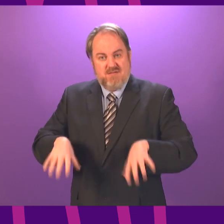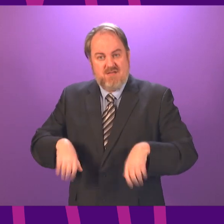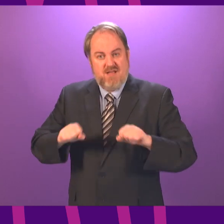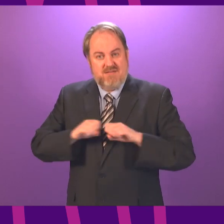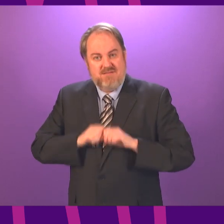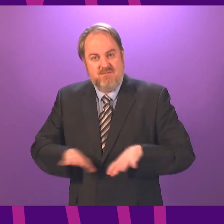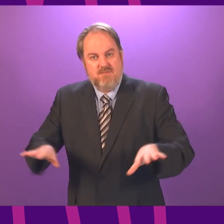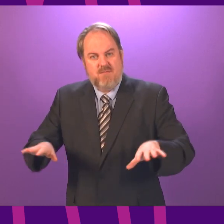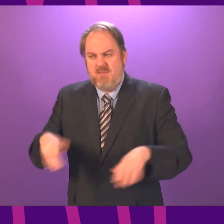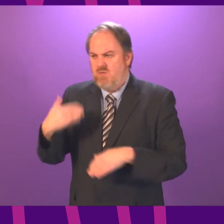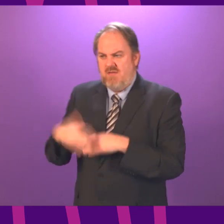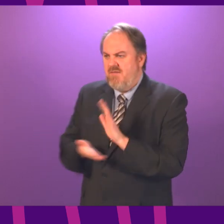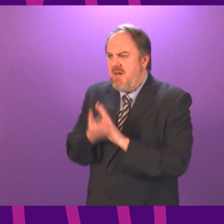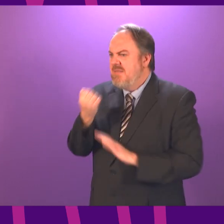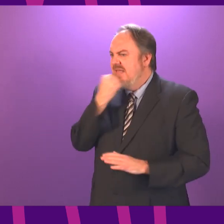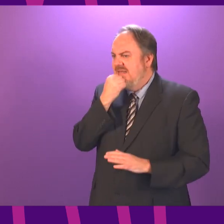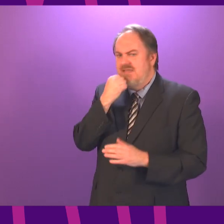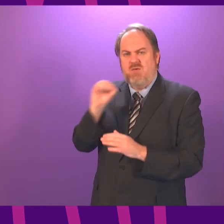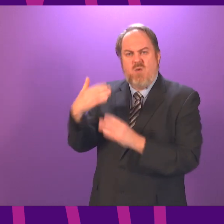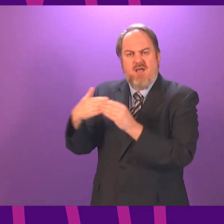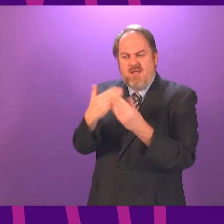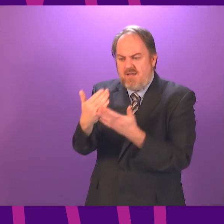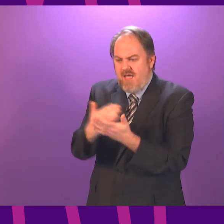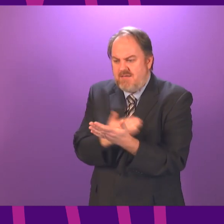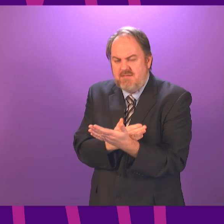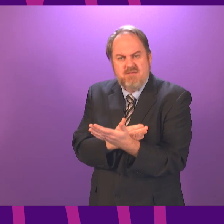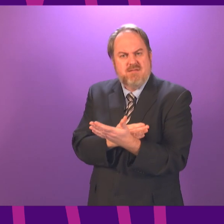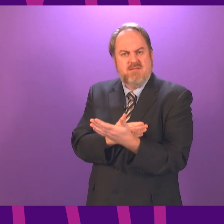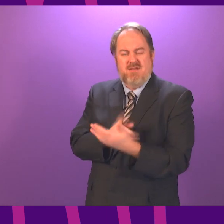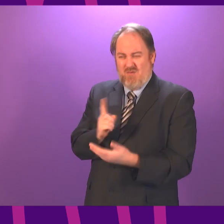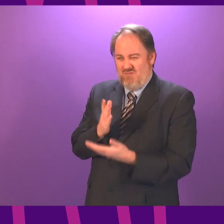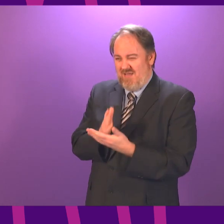was never updated; no updates were ever published. Crucially, that means that care homes were